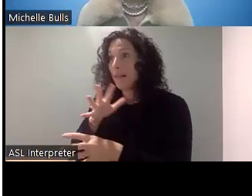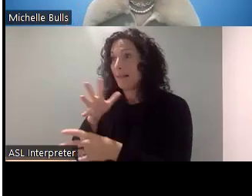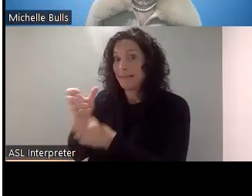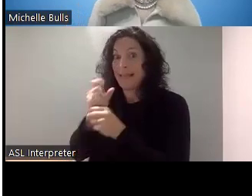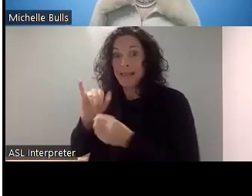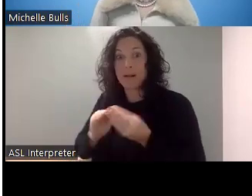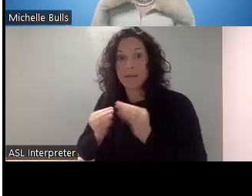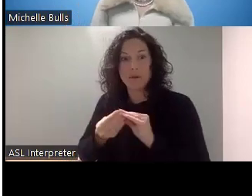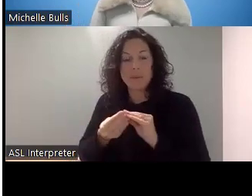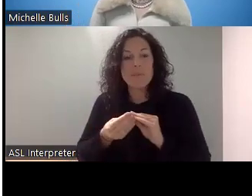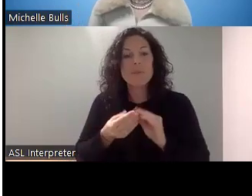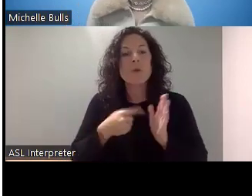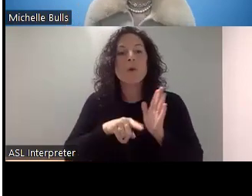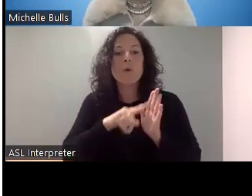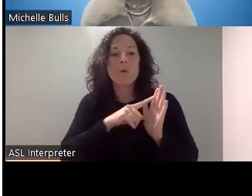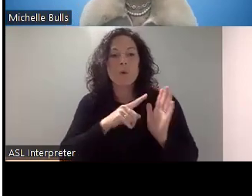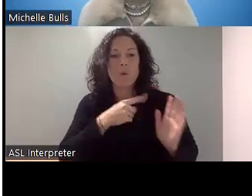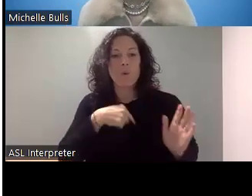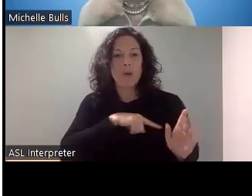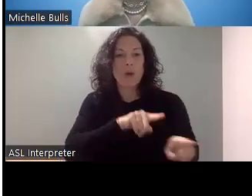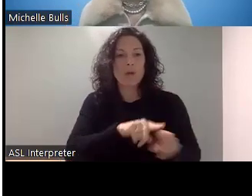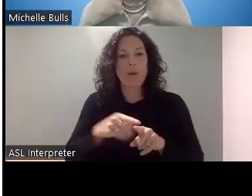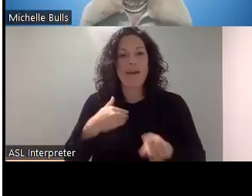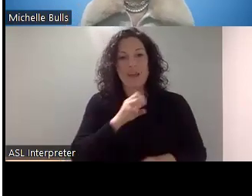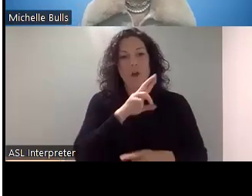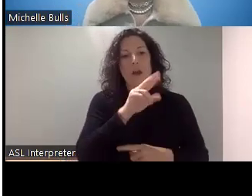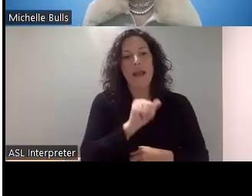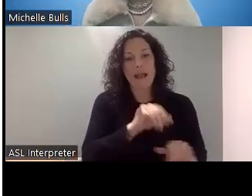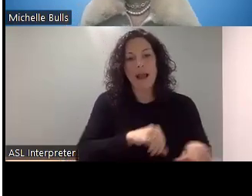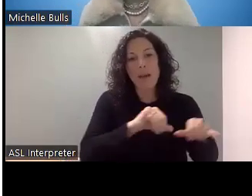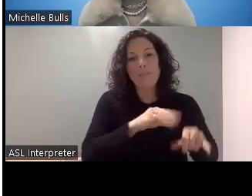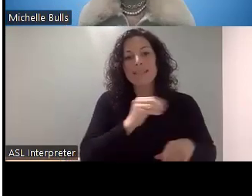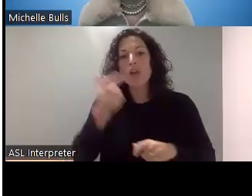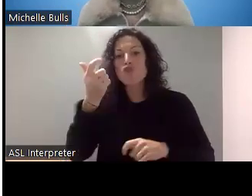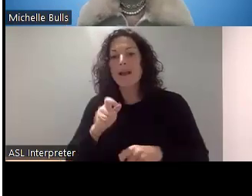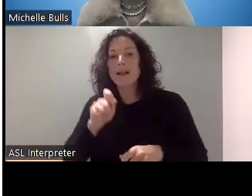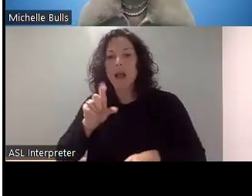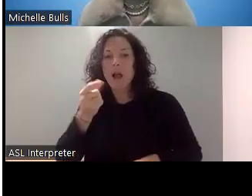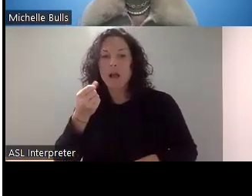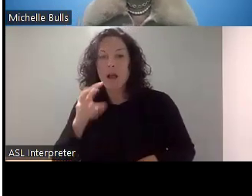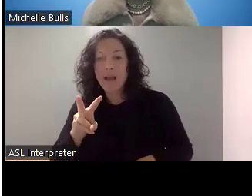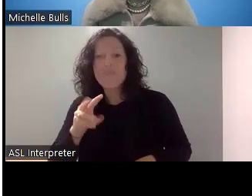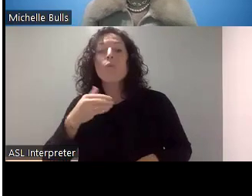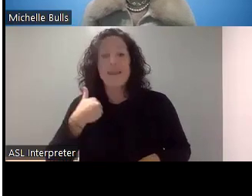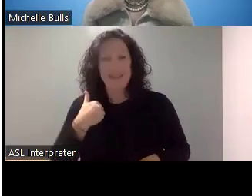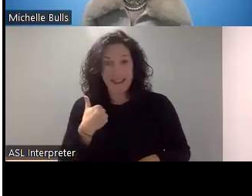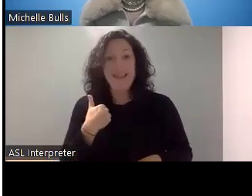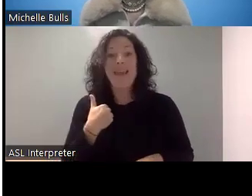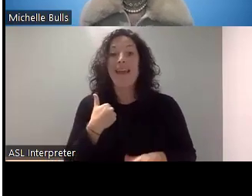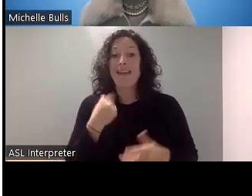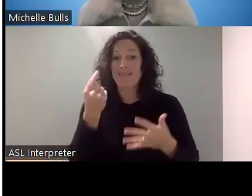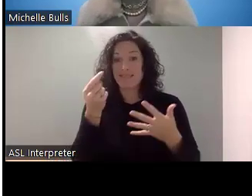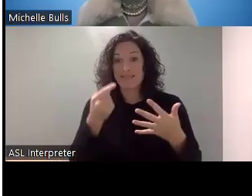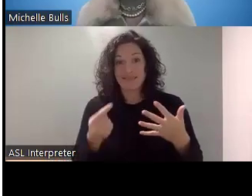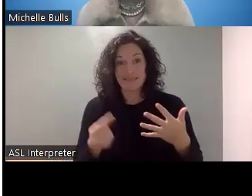for eRA Commons and Grants.gov. Those are requirements that must be in order or must be in place